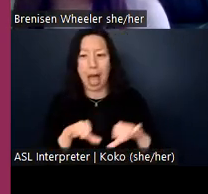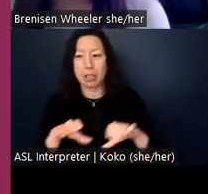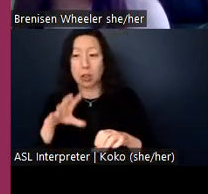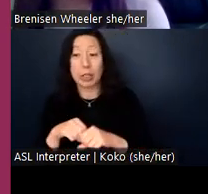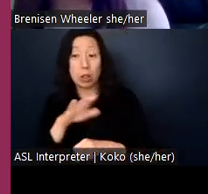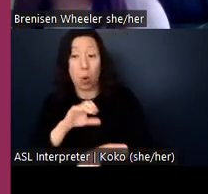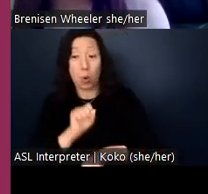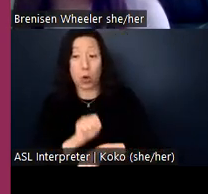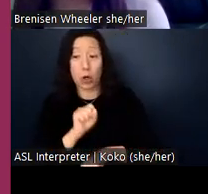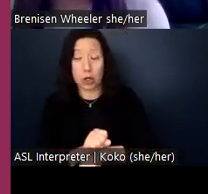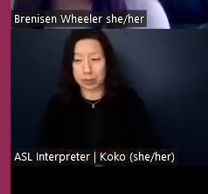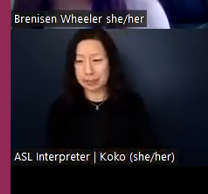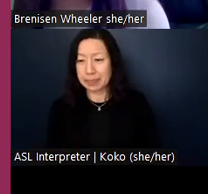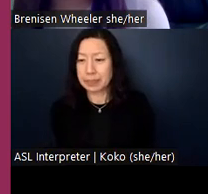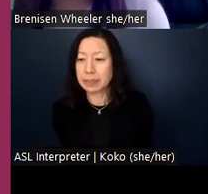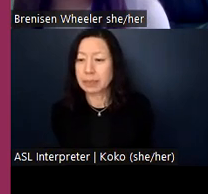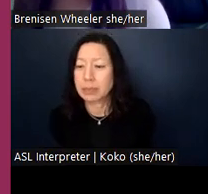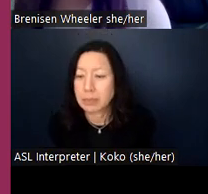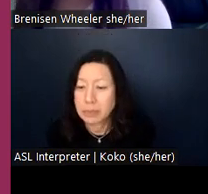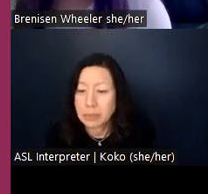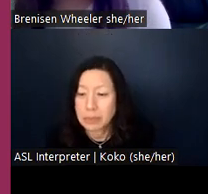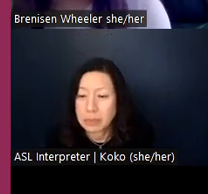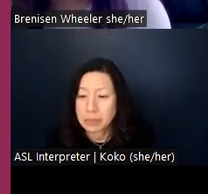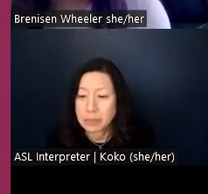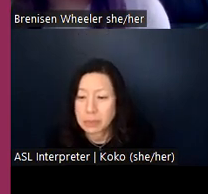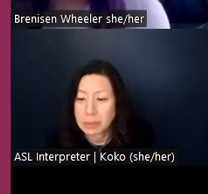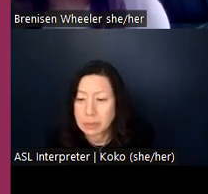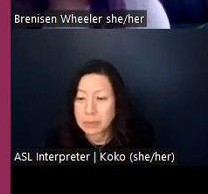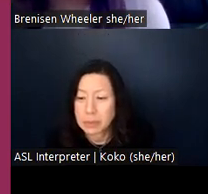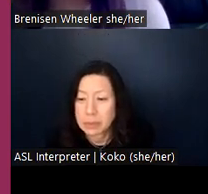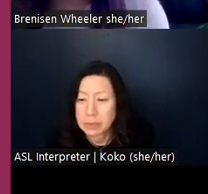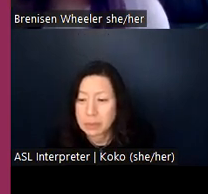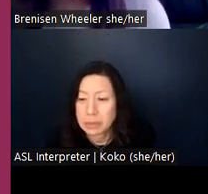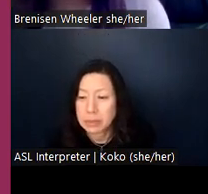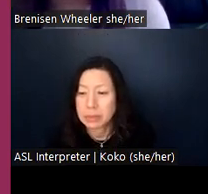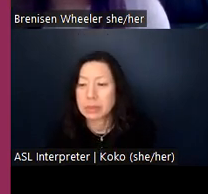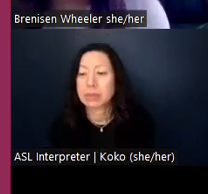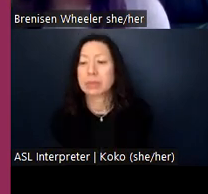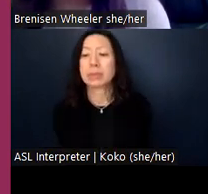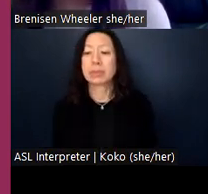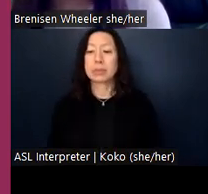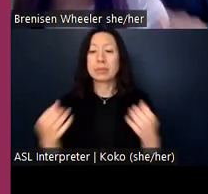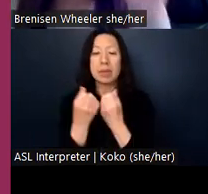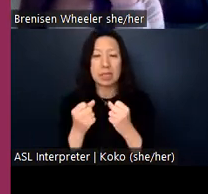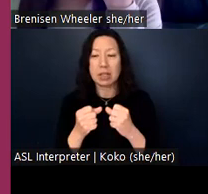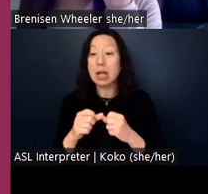13:22:42 Safety. by speaking about a safety plan with the survivor, someone said, Trust,